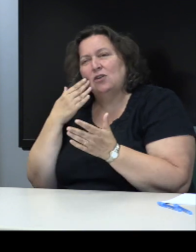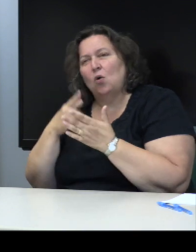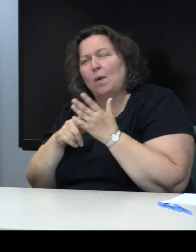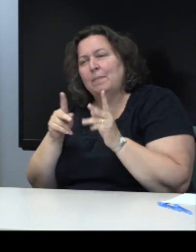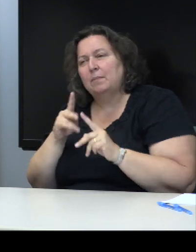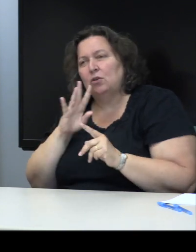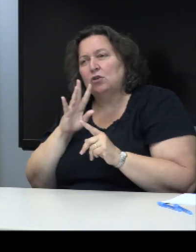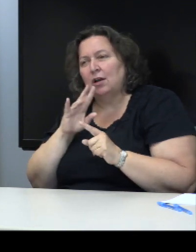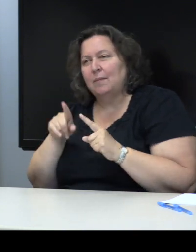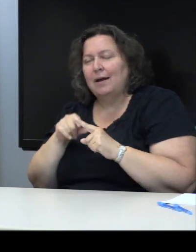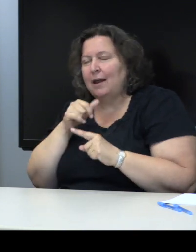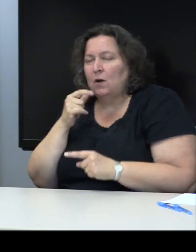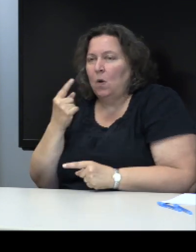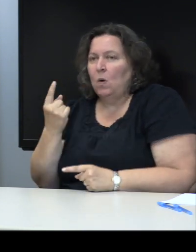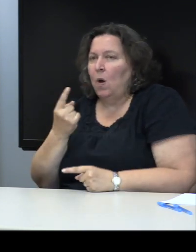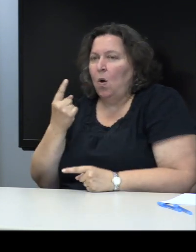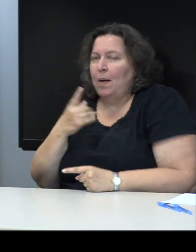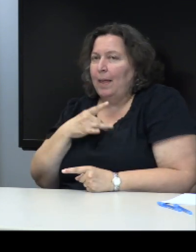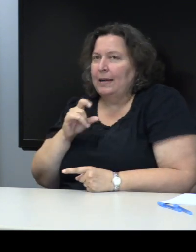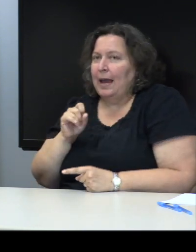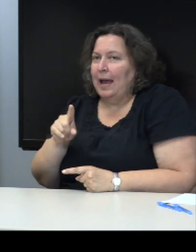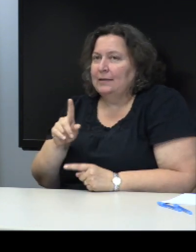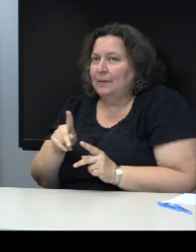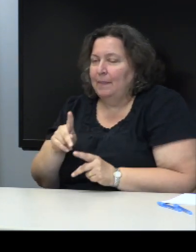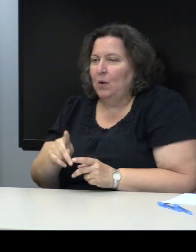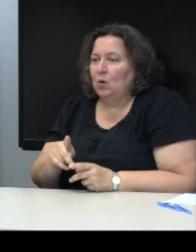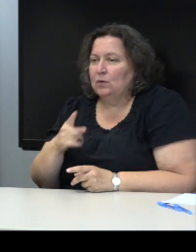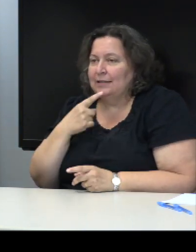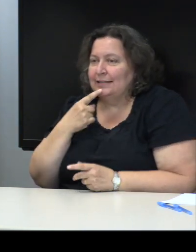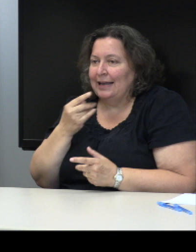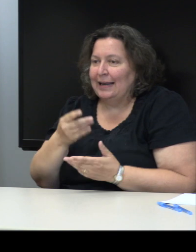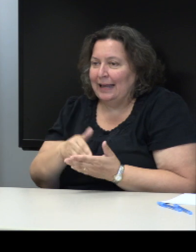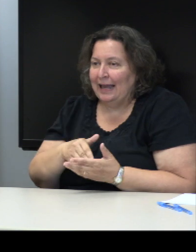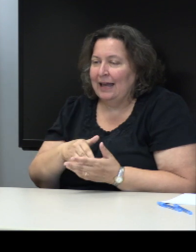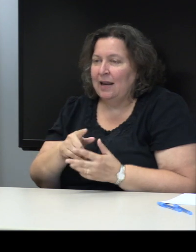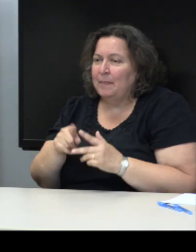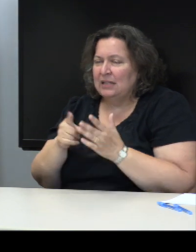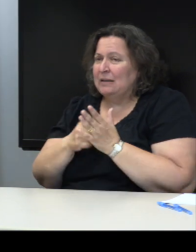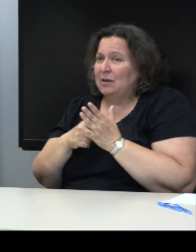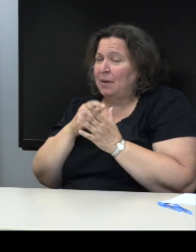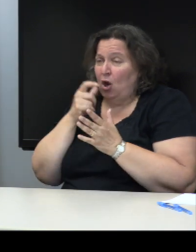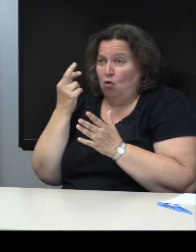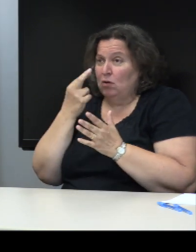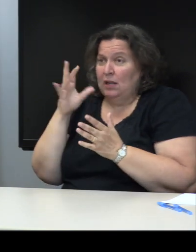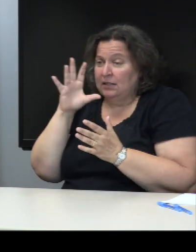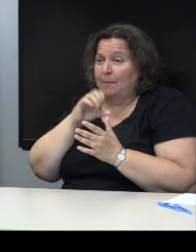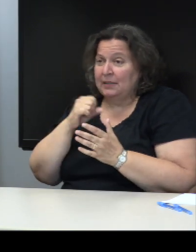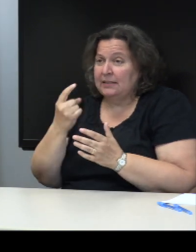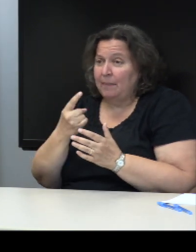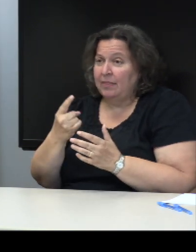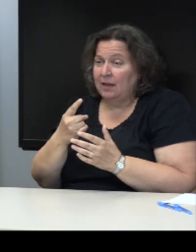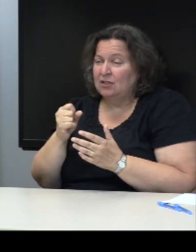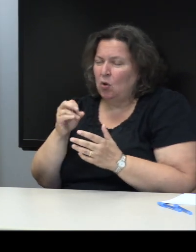and don't always like to ask people to say it again, but sometimes I don't realize I missed something so it's hard to know when